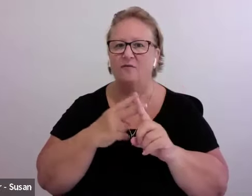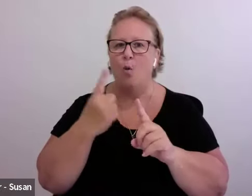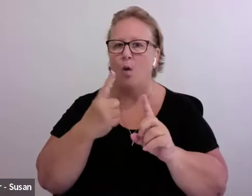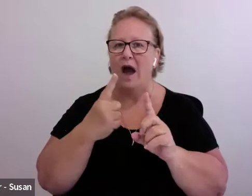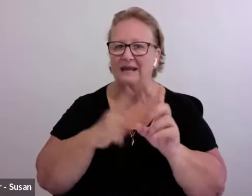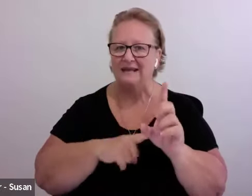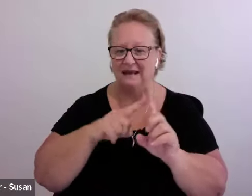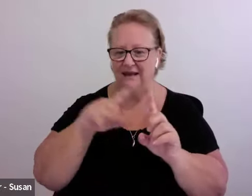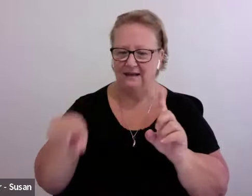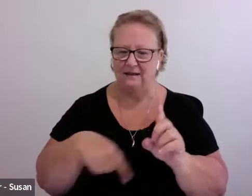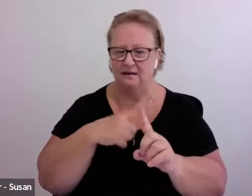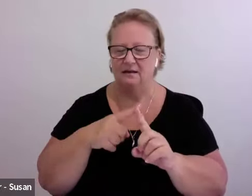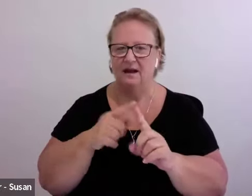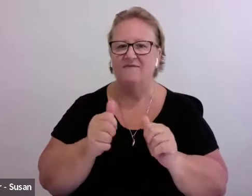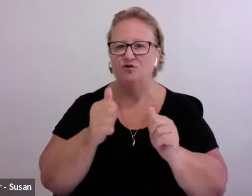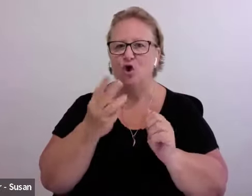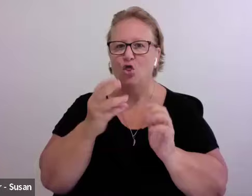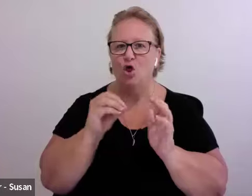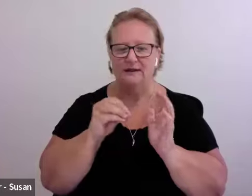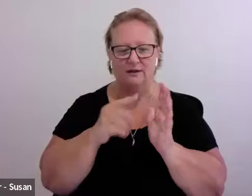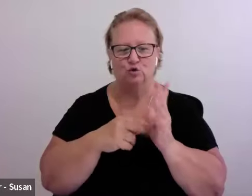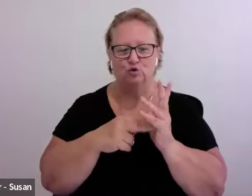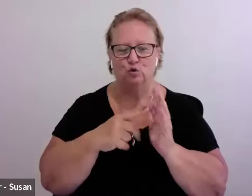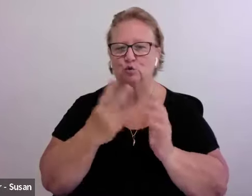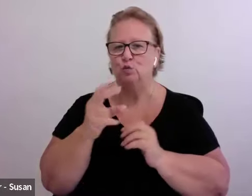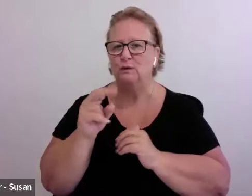projects are expected to start from the 1st of July and run